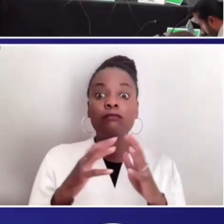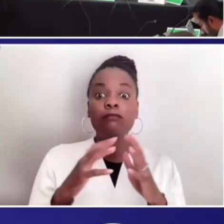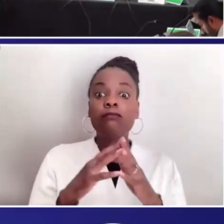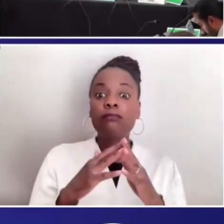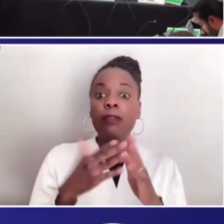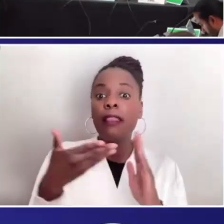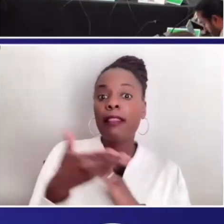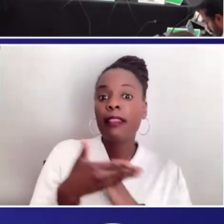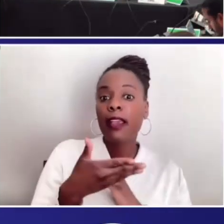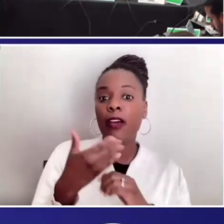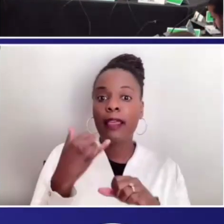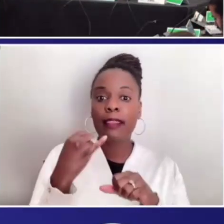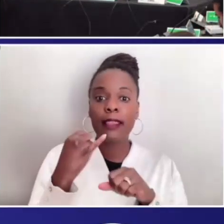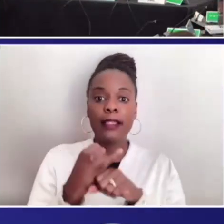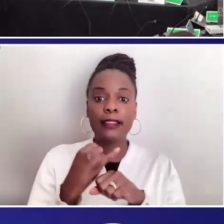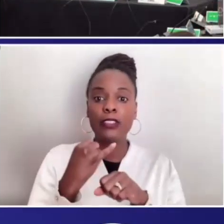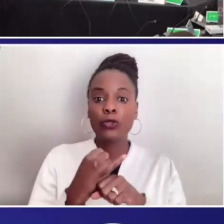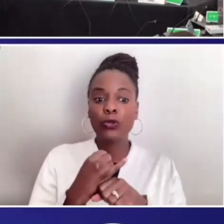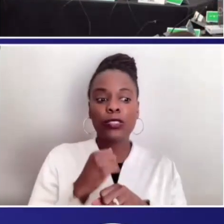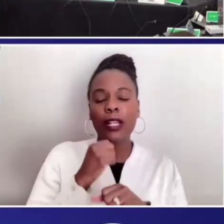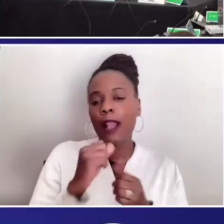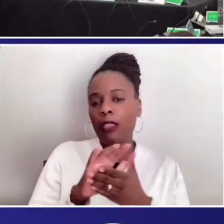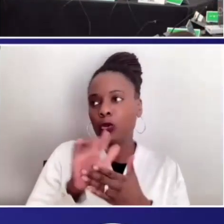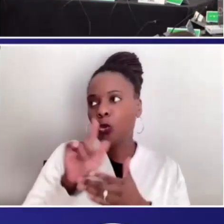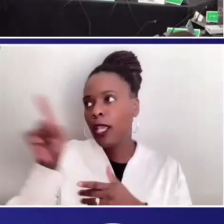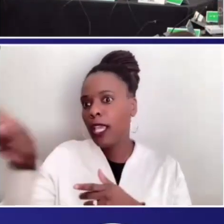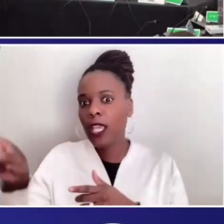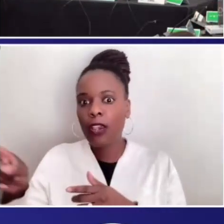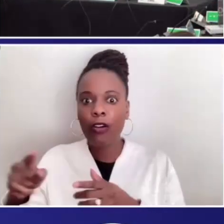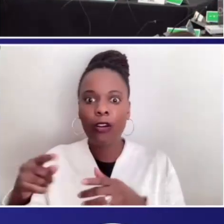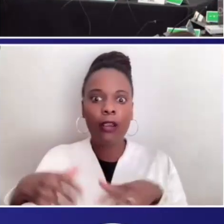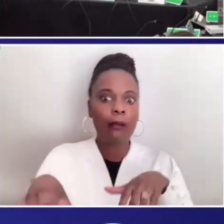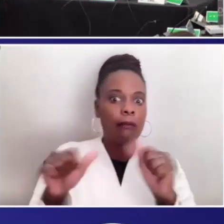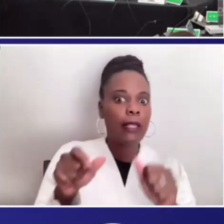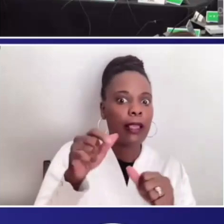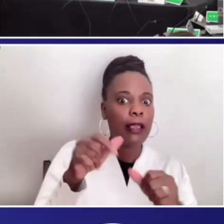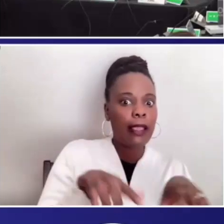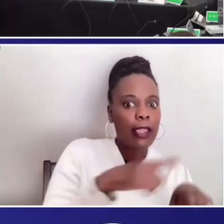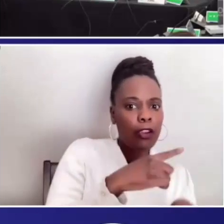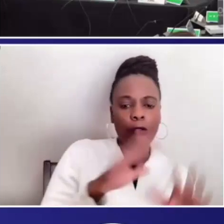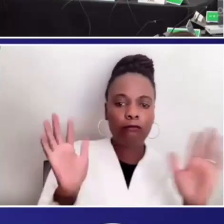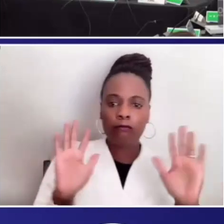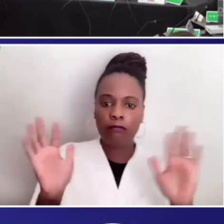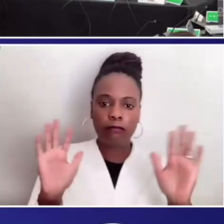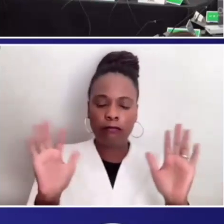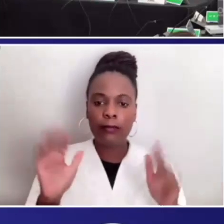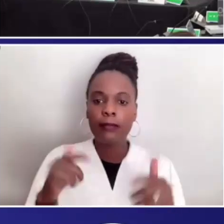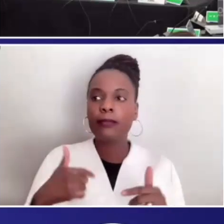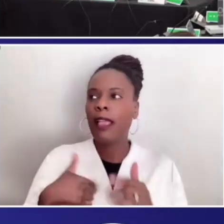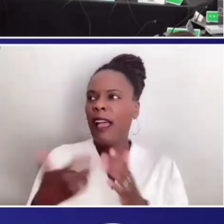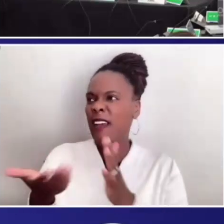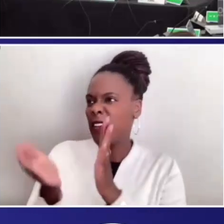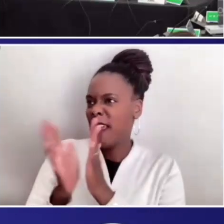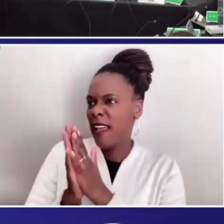So it wouldn't be that it existed at the school over here, and then we would adopt that principle over. Yeah, sure. I would ask the Department to clarify that in the language,